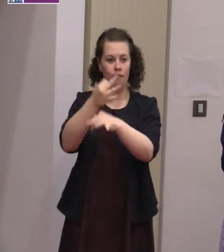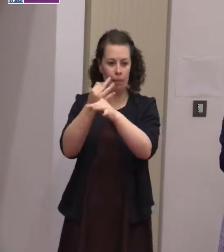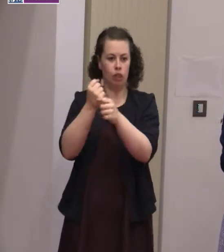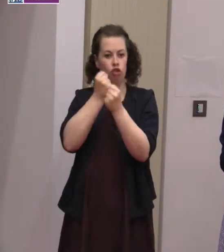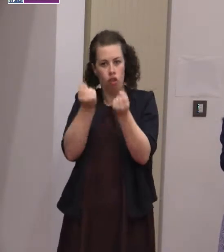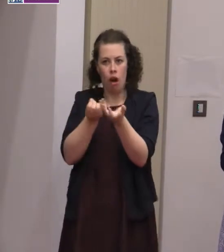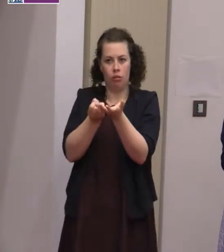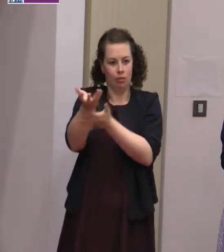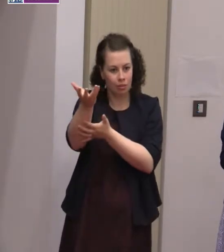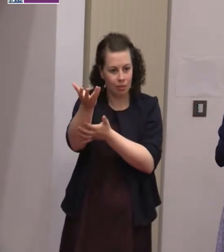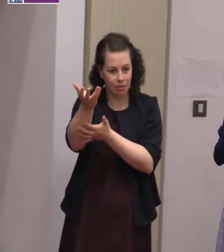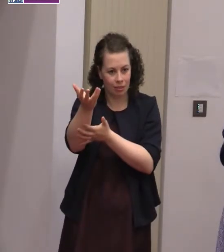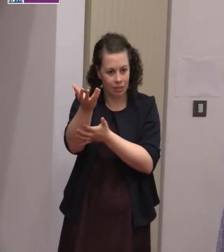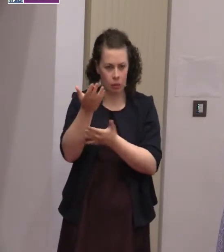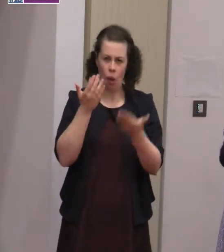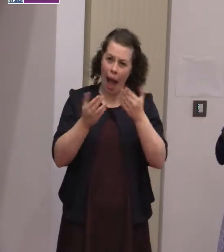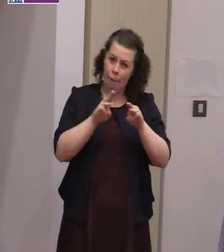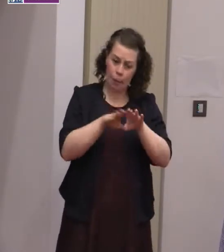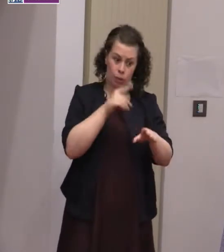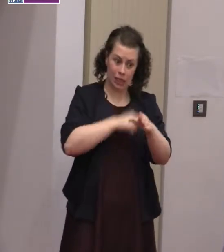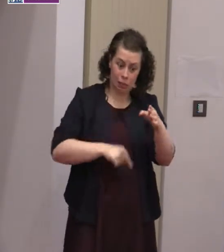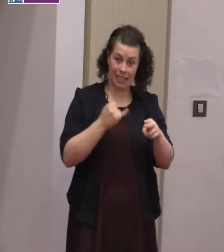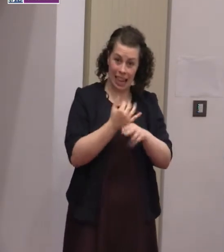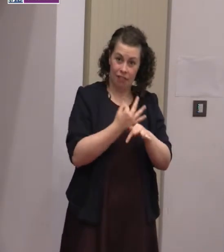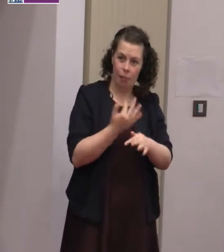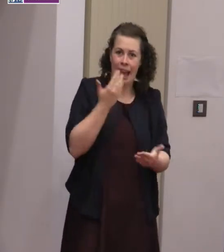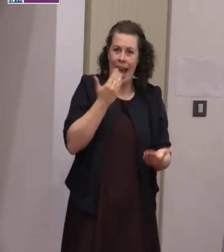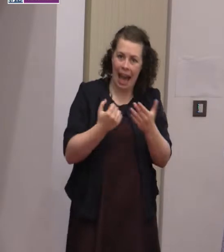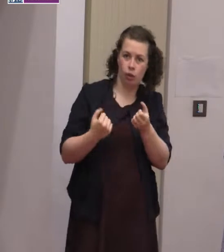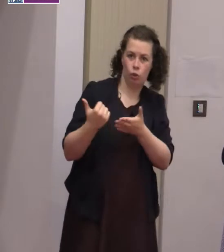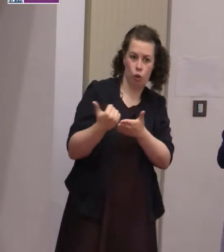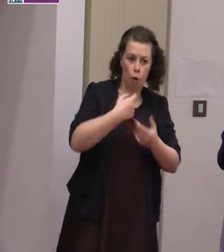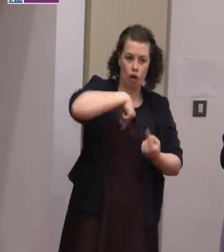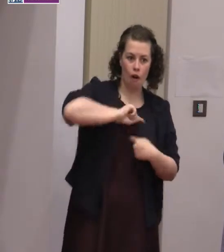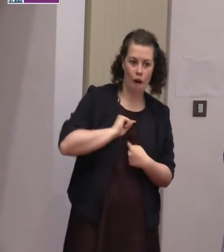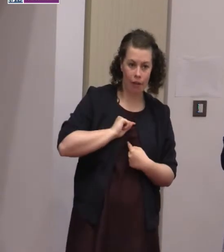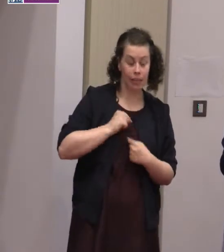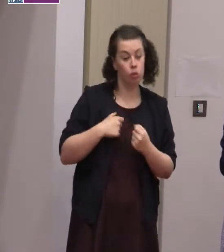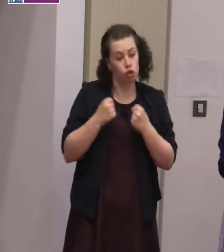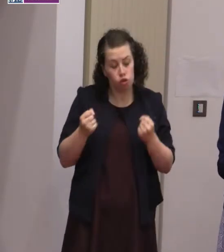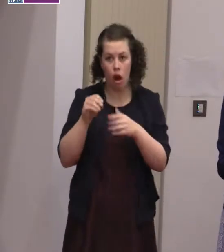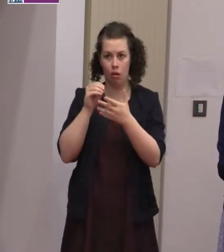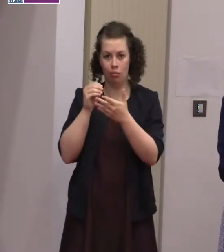How people with disability or be supported with families, for example, rather than the question of institutionalisation.